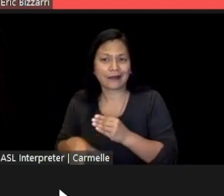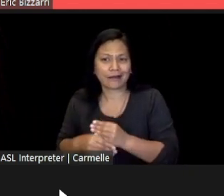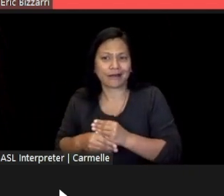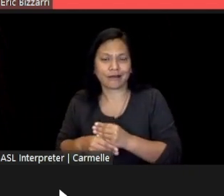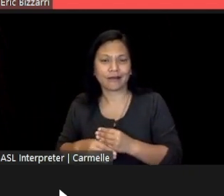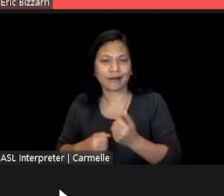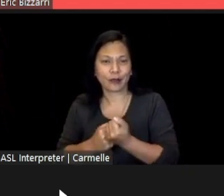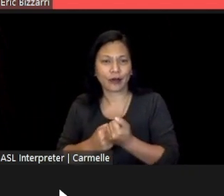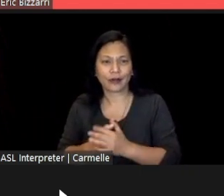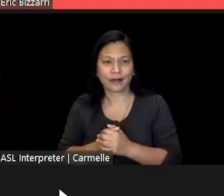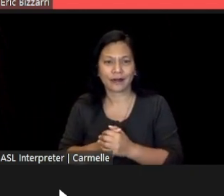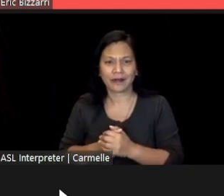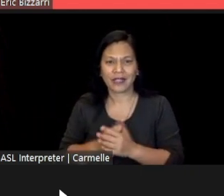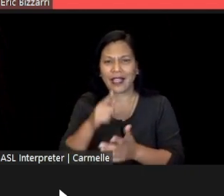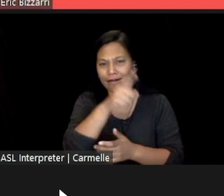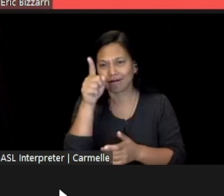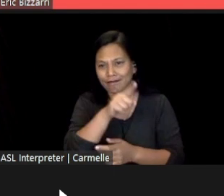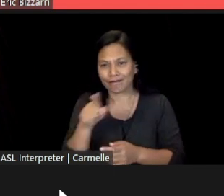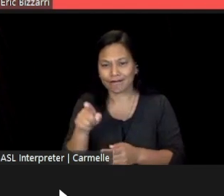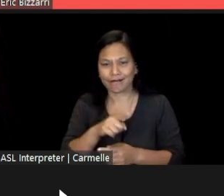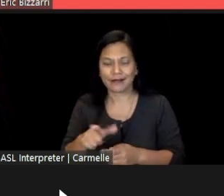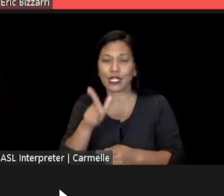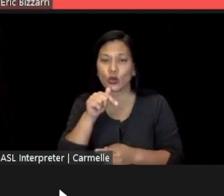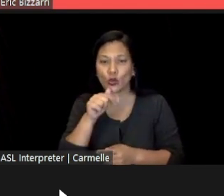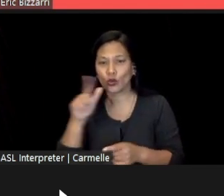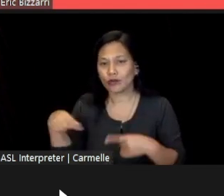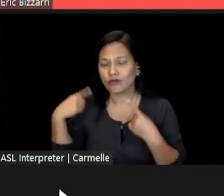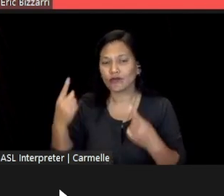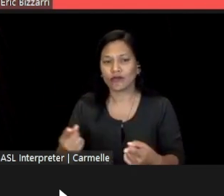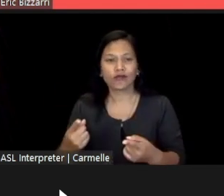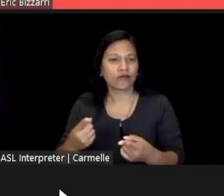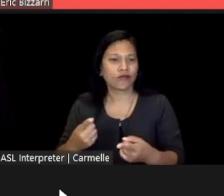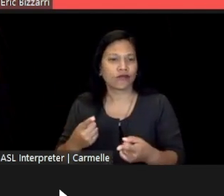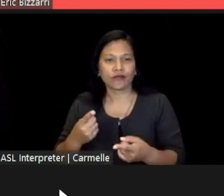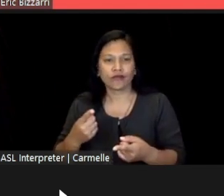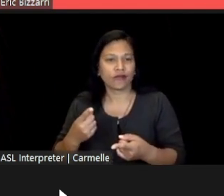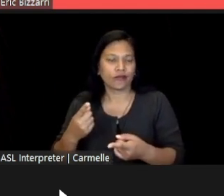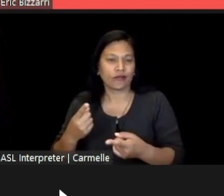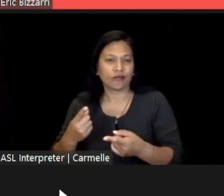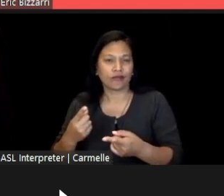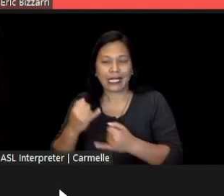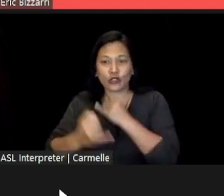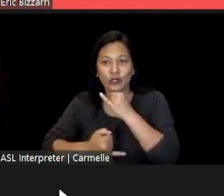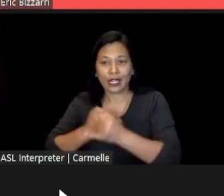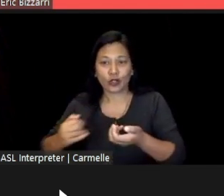This last slide, and this is just again, a sample of who we've had some international incentives with.